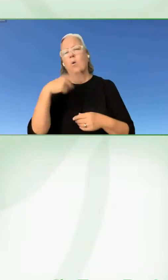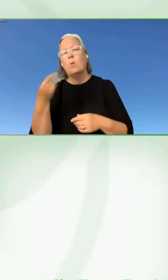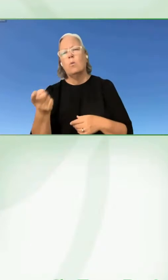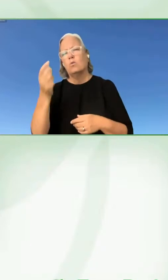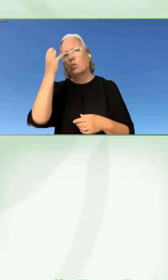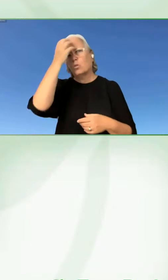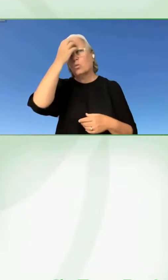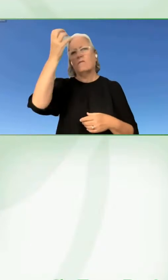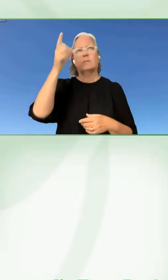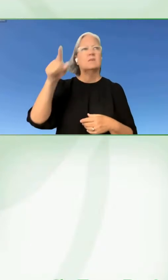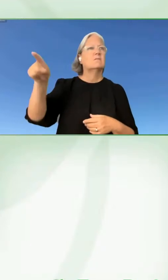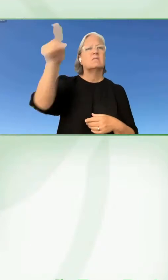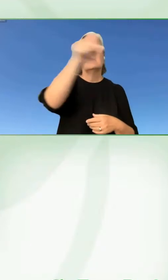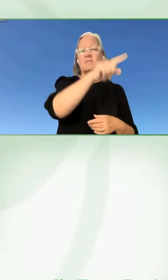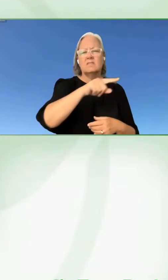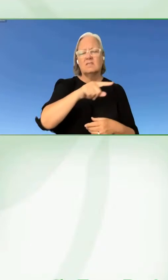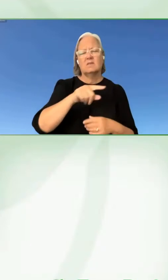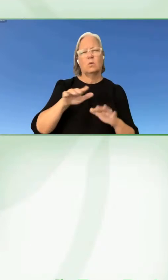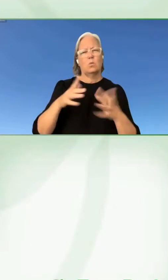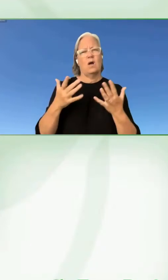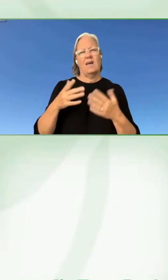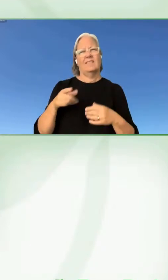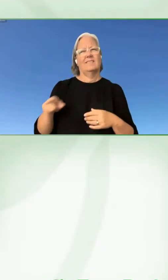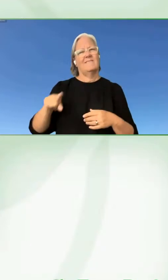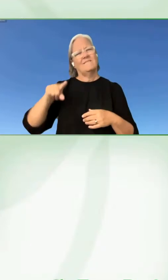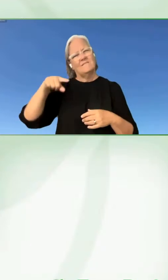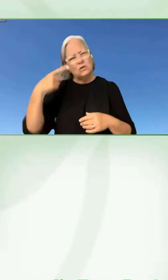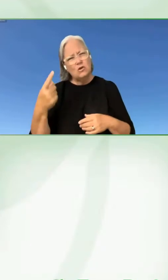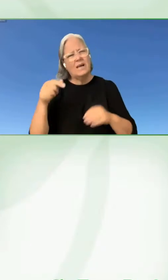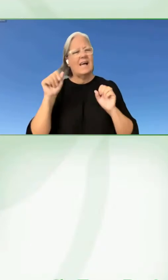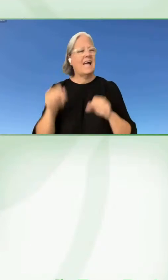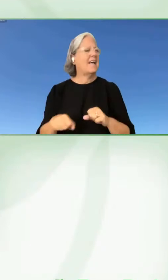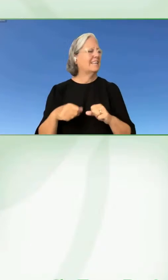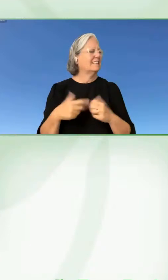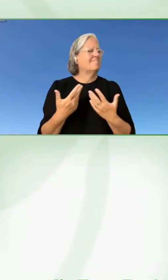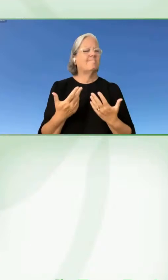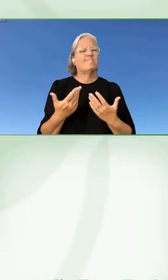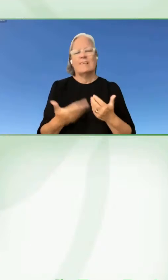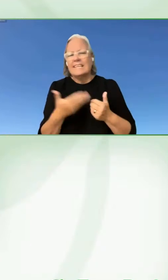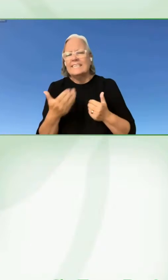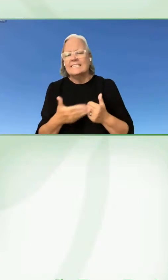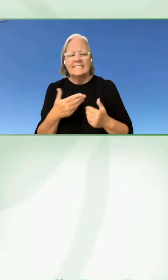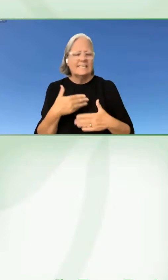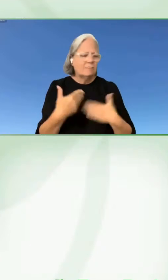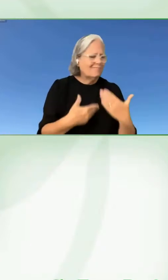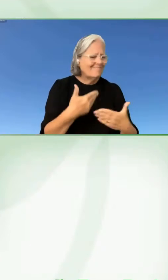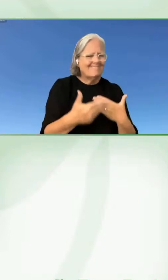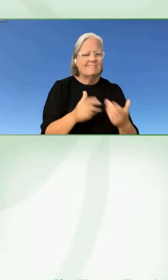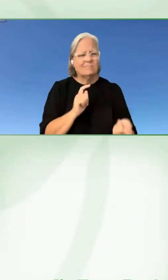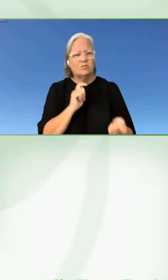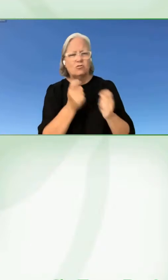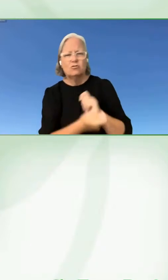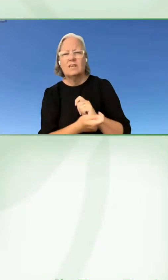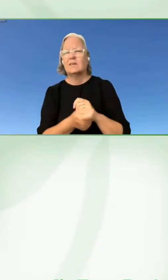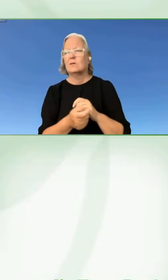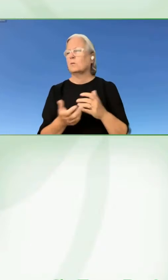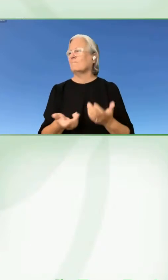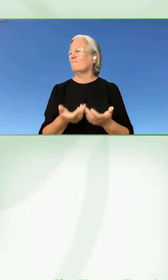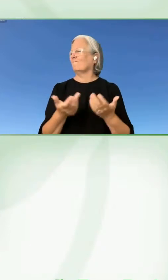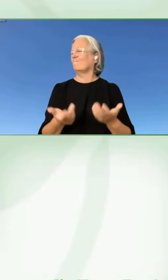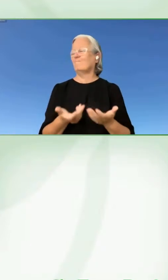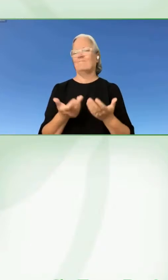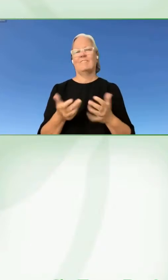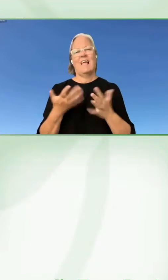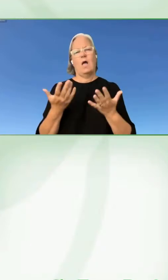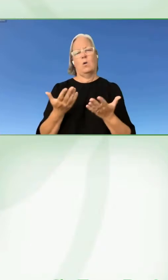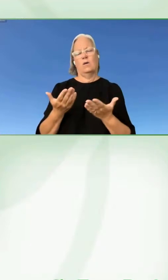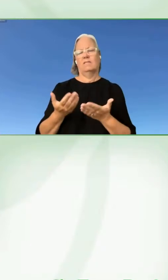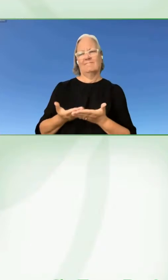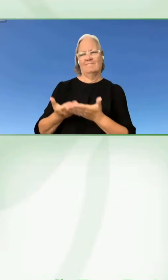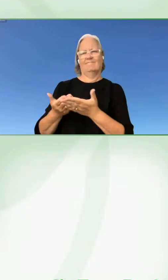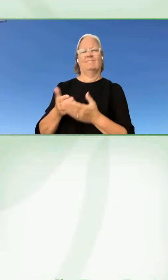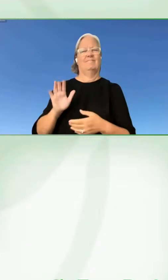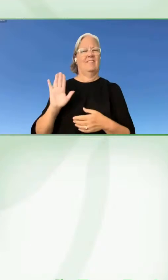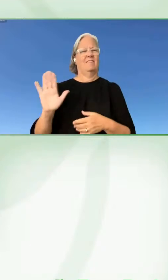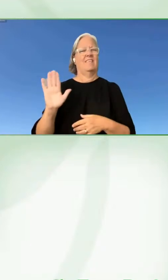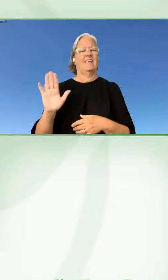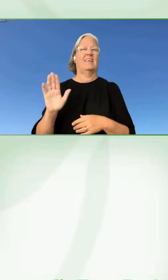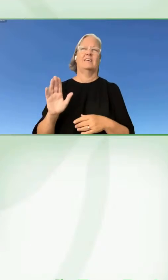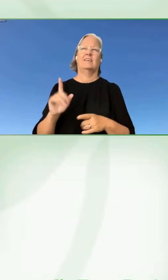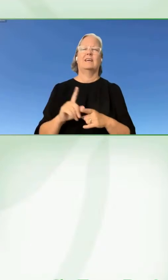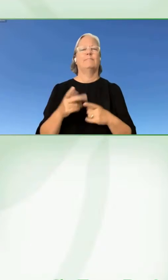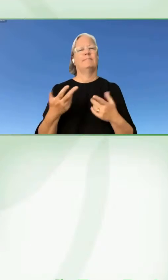you can because we have this great opportunity here to other countries and governments, what